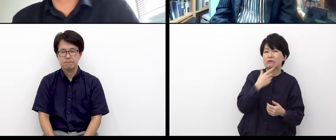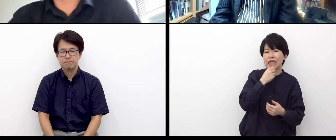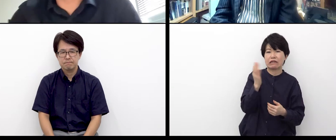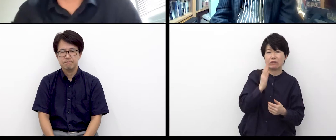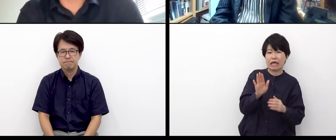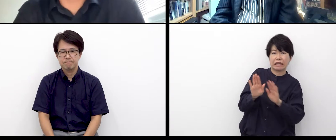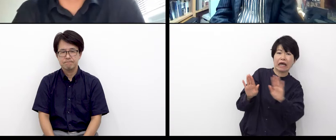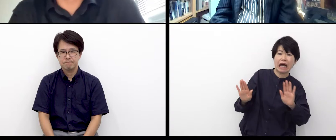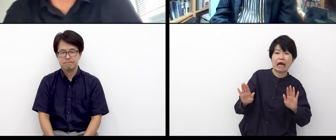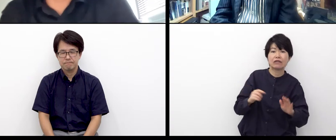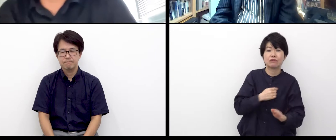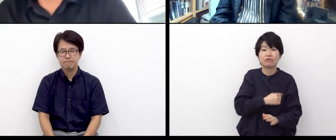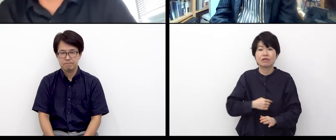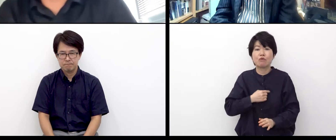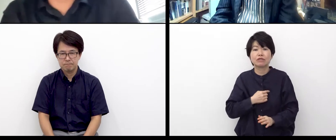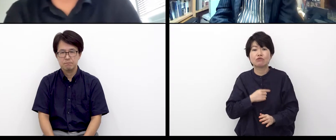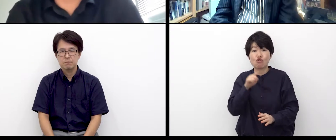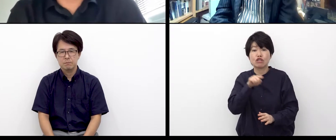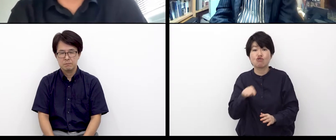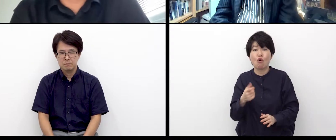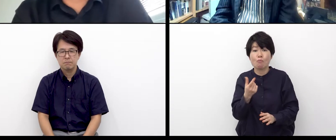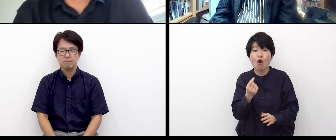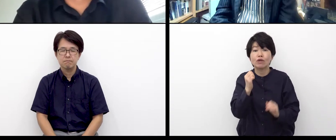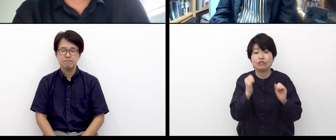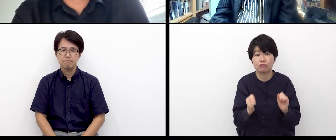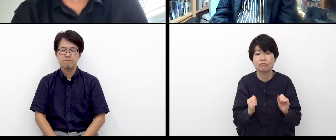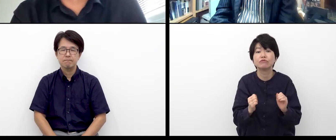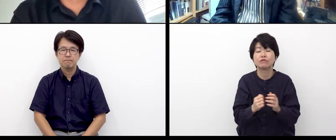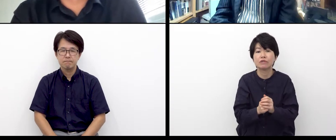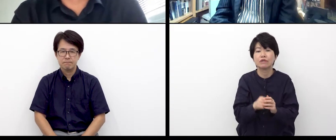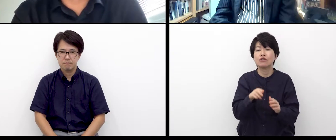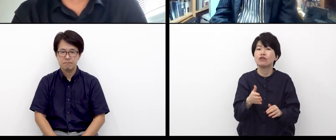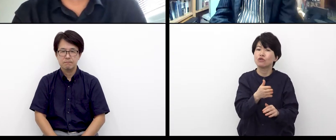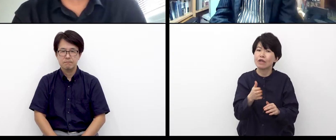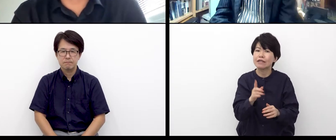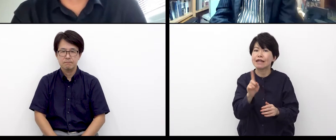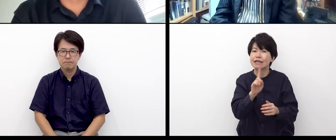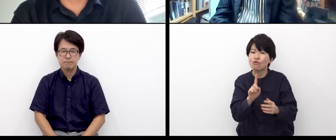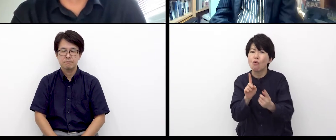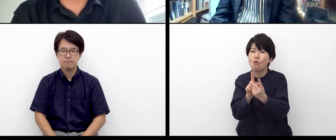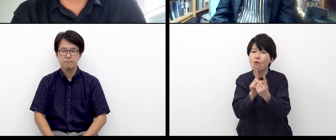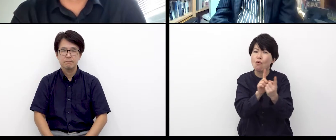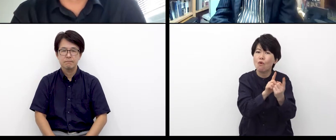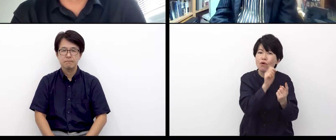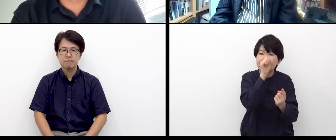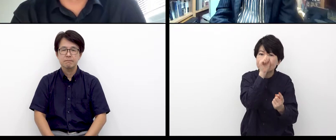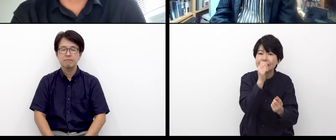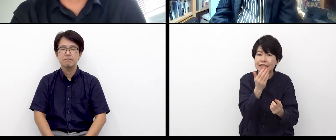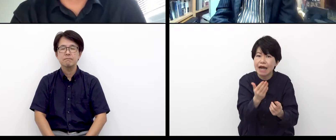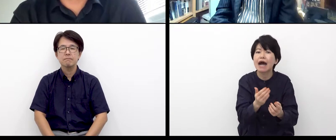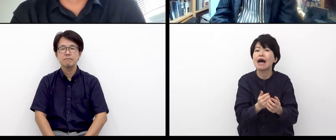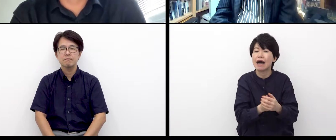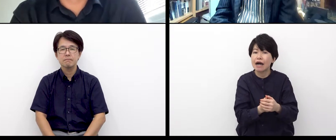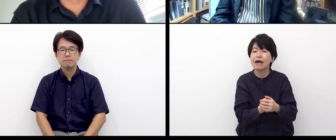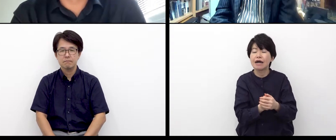I am wondering what is a good way to think about that situation.